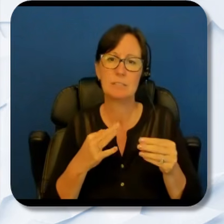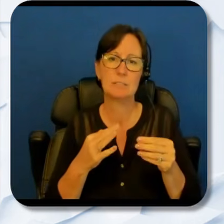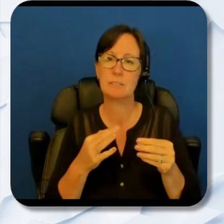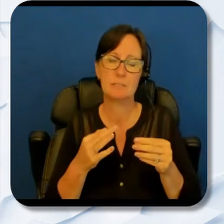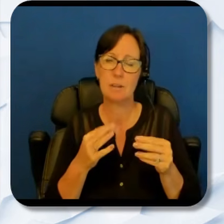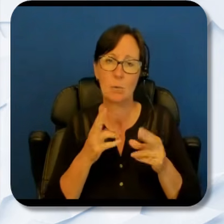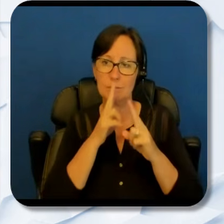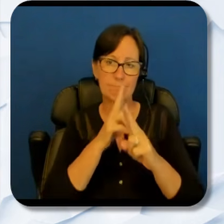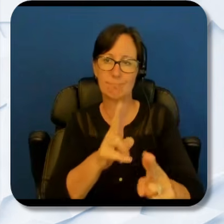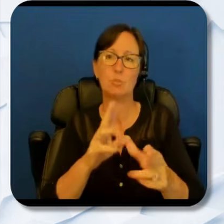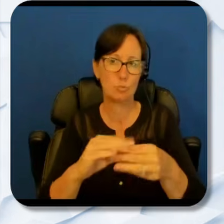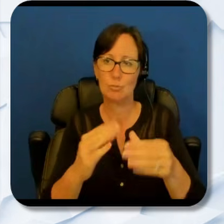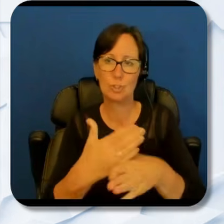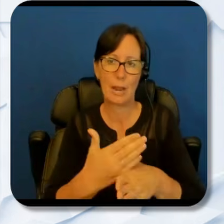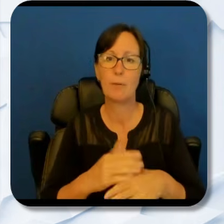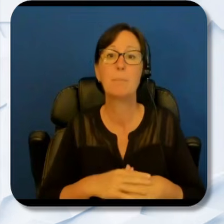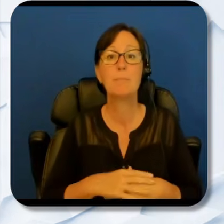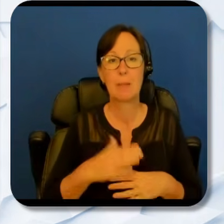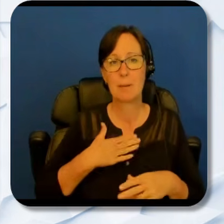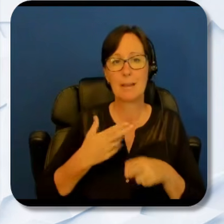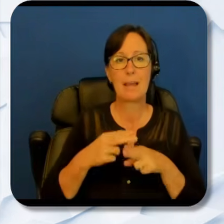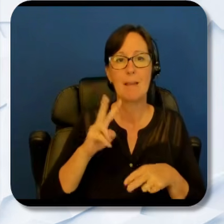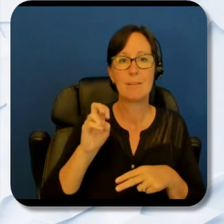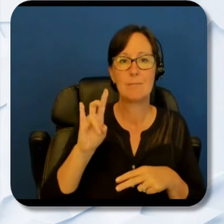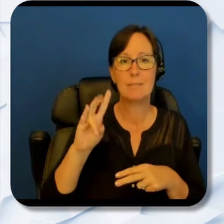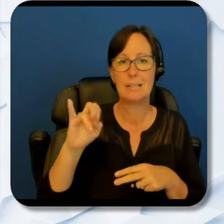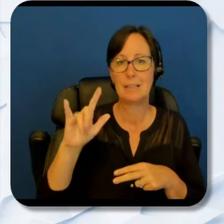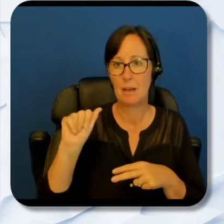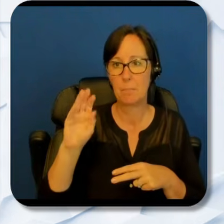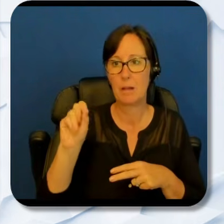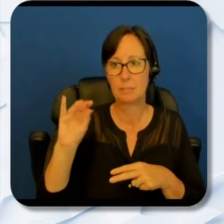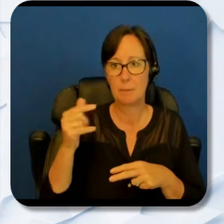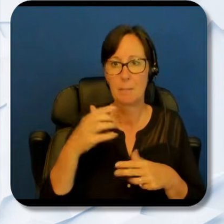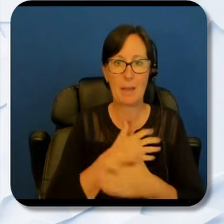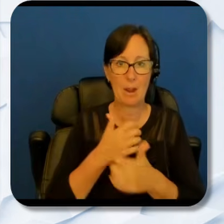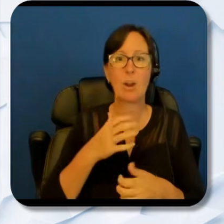So, as mentioned, my name is Vevila Blossoming Bear. My people are from the Choctaw Nation,